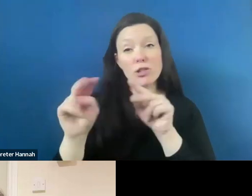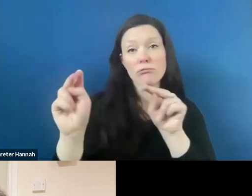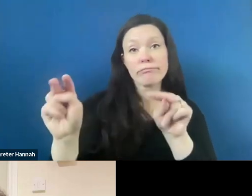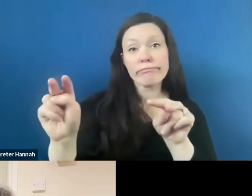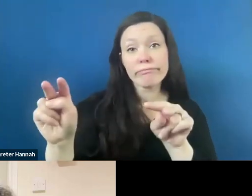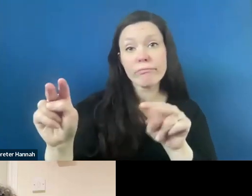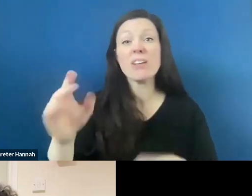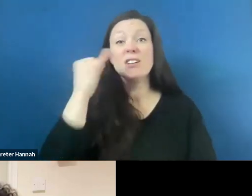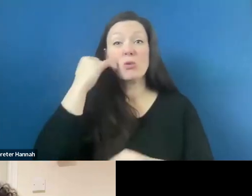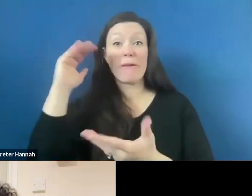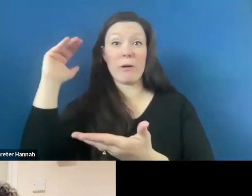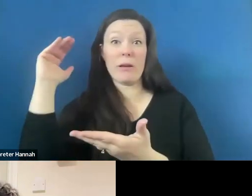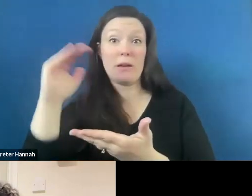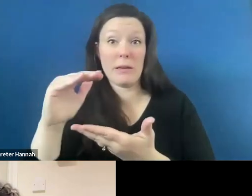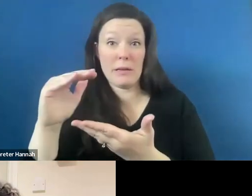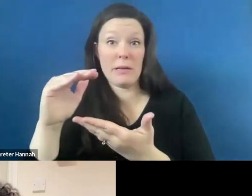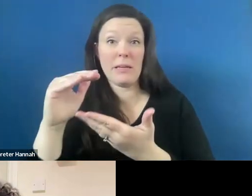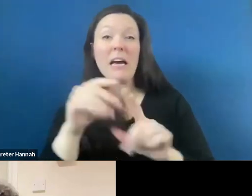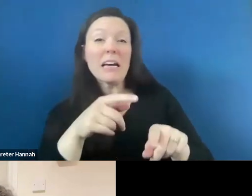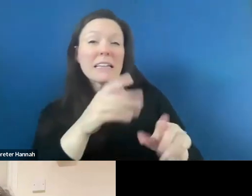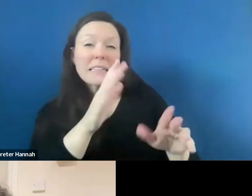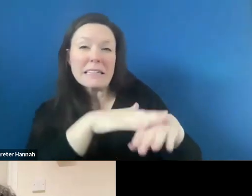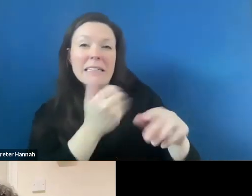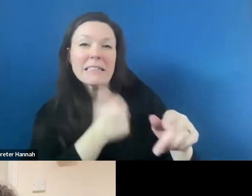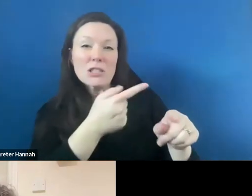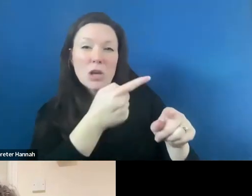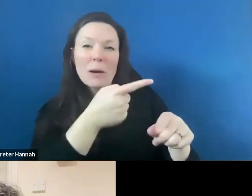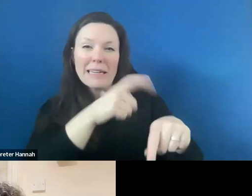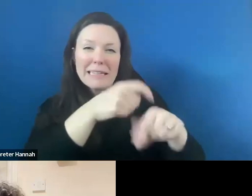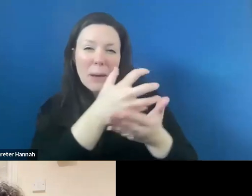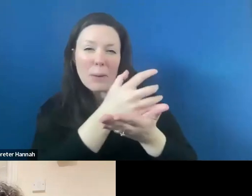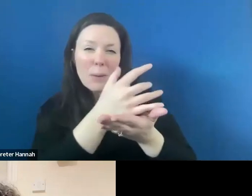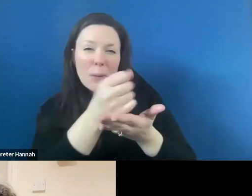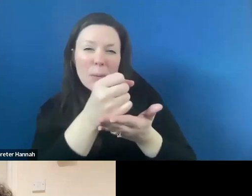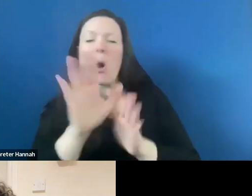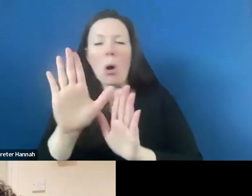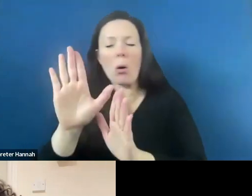Neta, we're at time